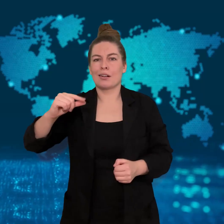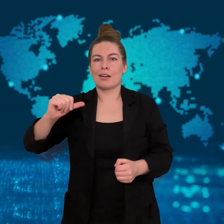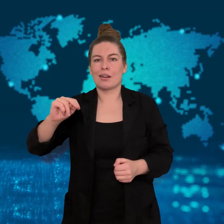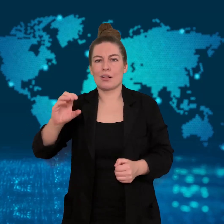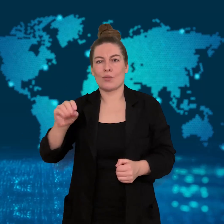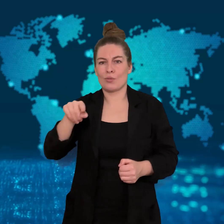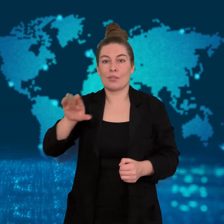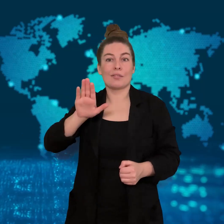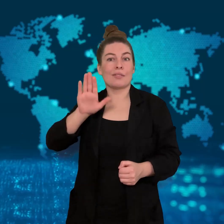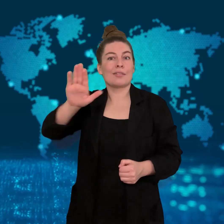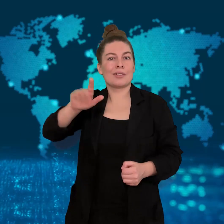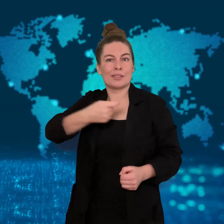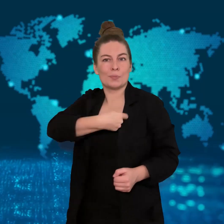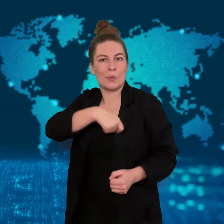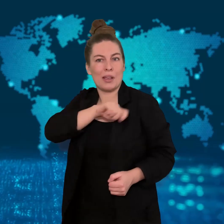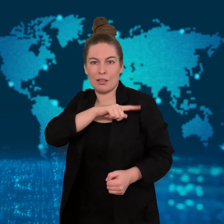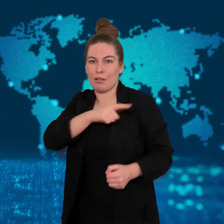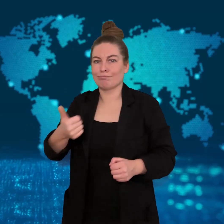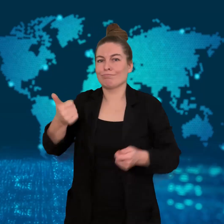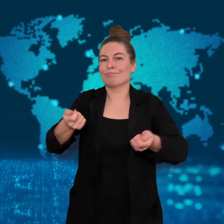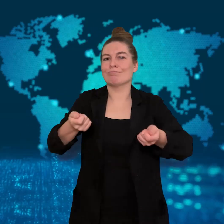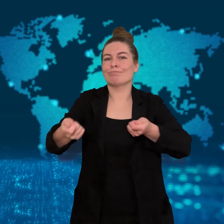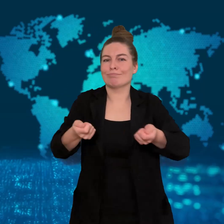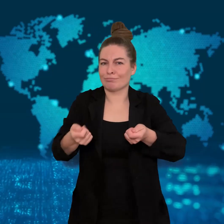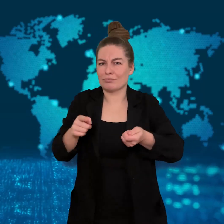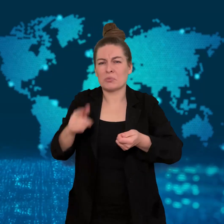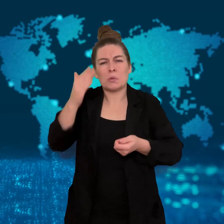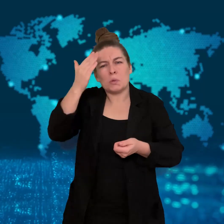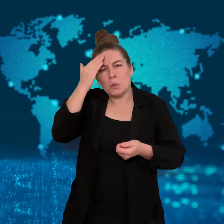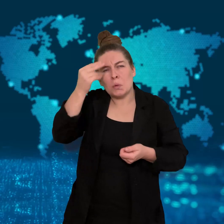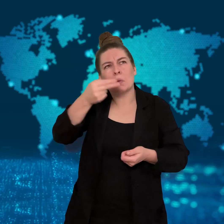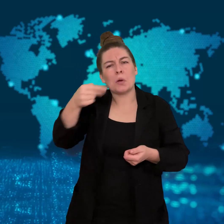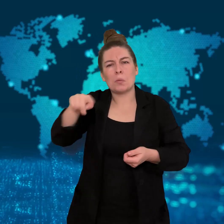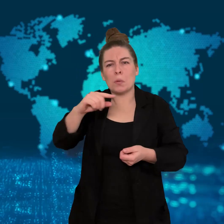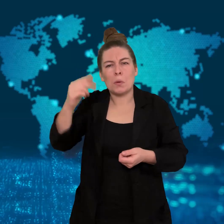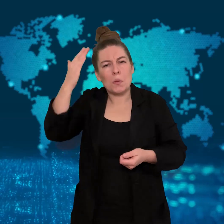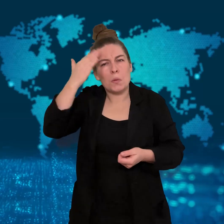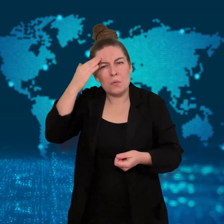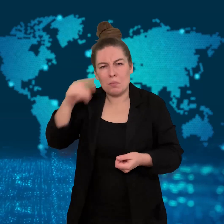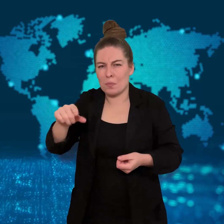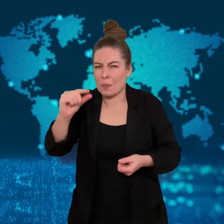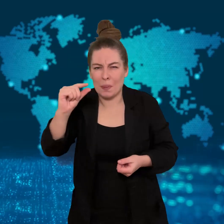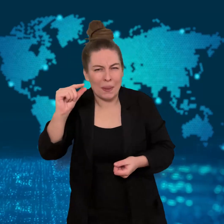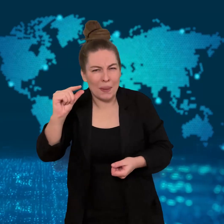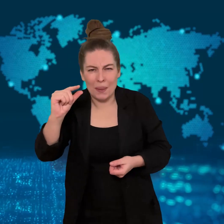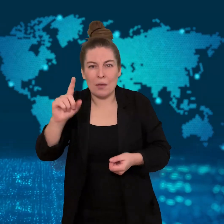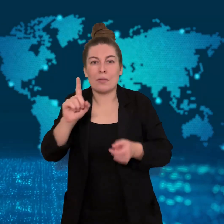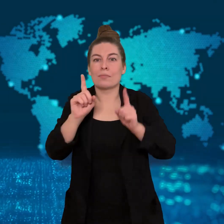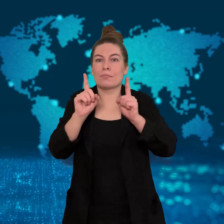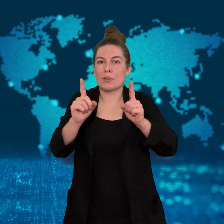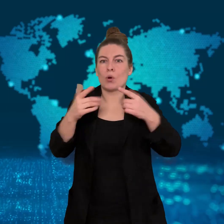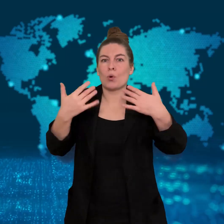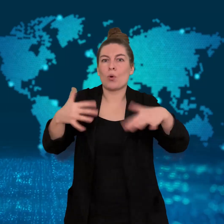in a criminal organization.